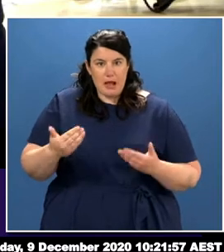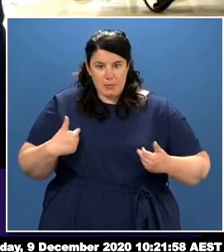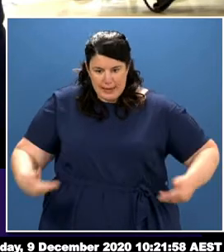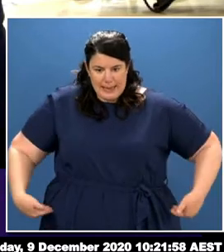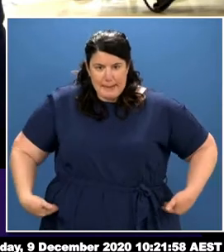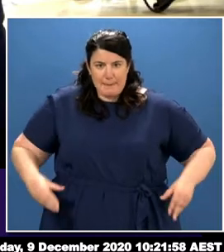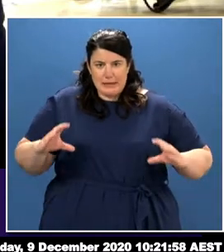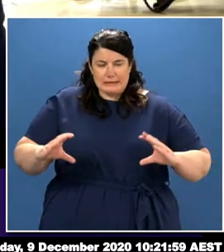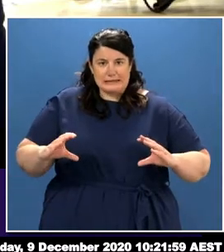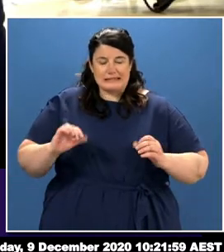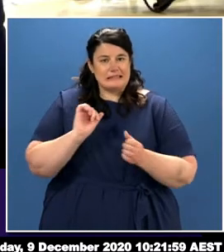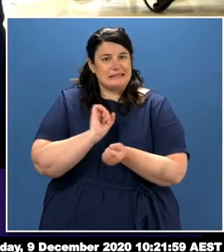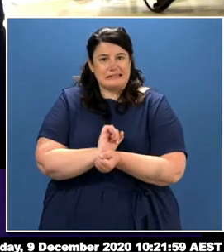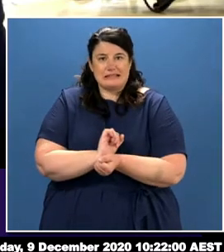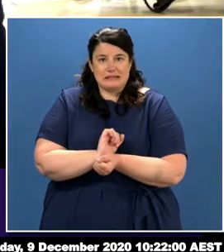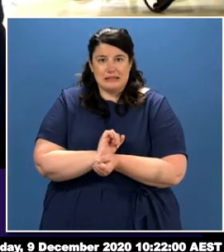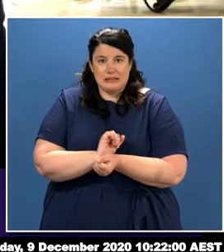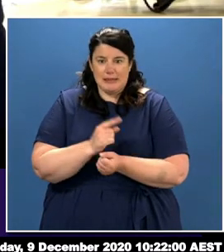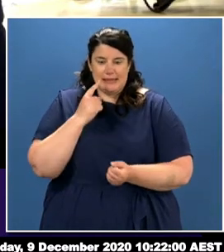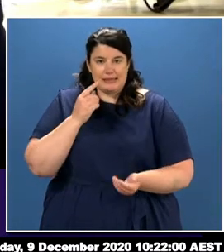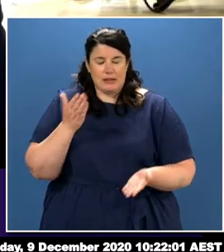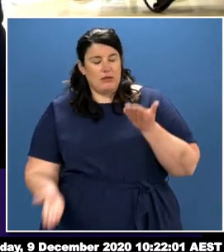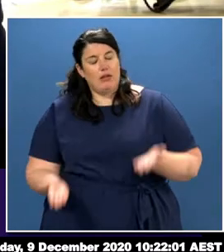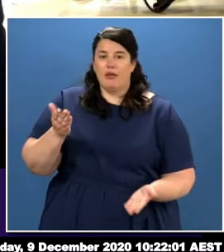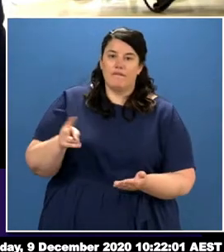in a way that I am very off-balance.